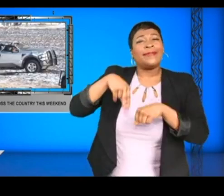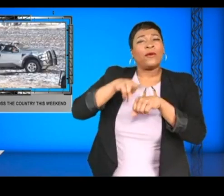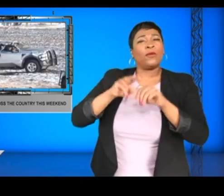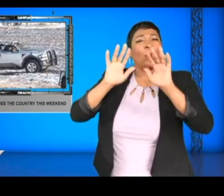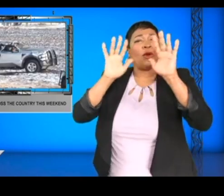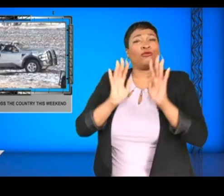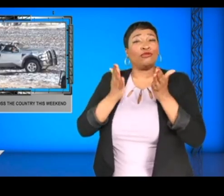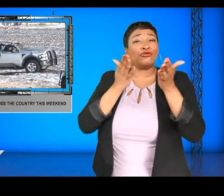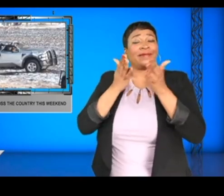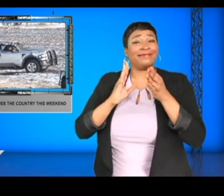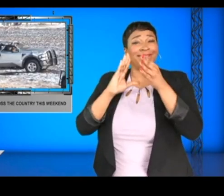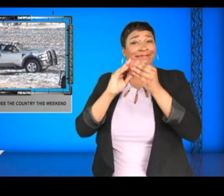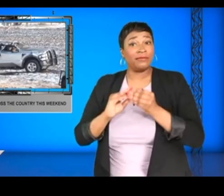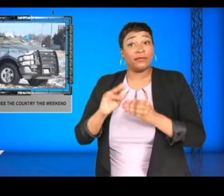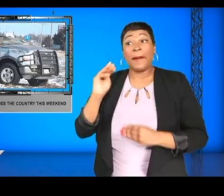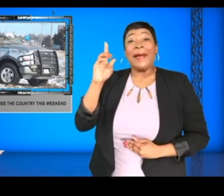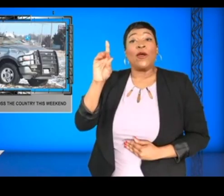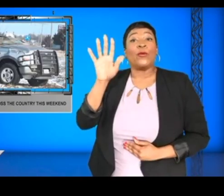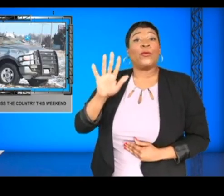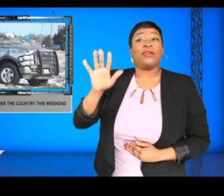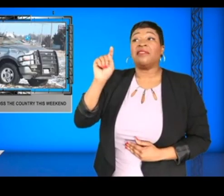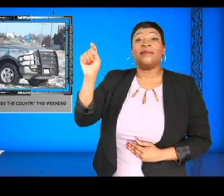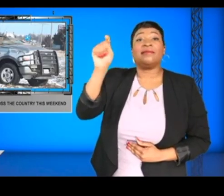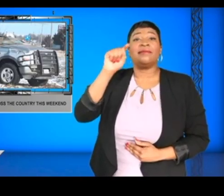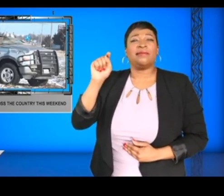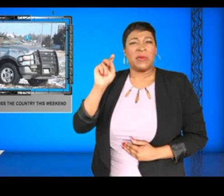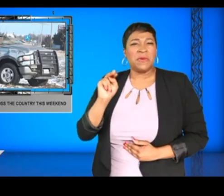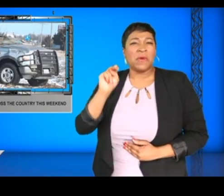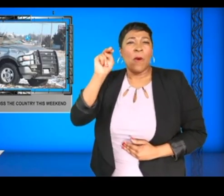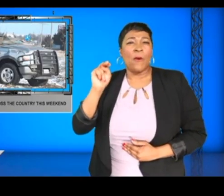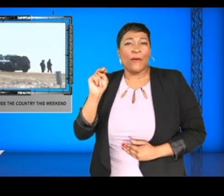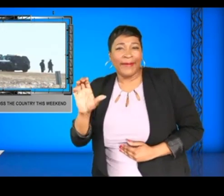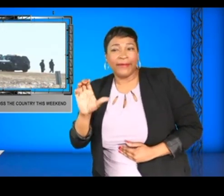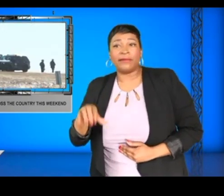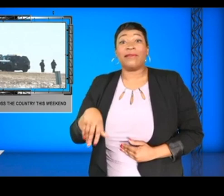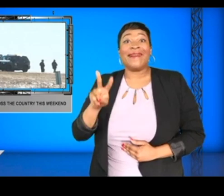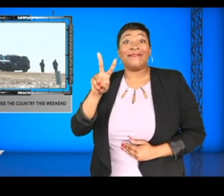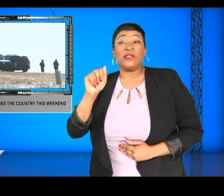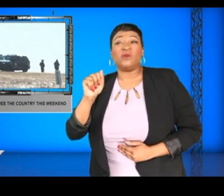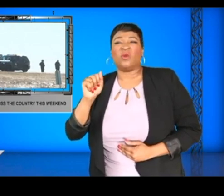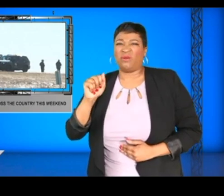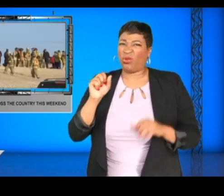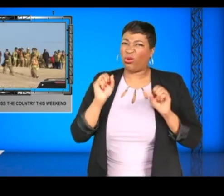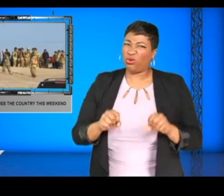And the National Weather Service says parts of Maryland, North Carolina and Virginia could